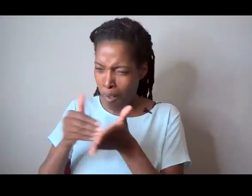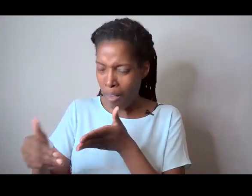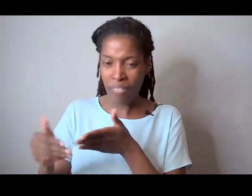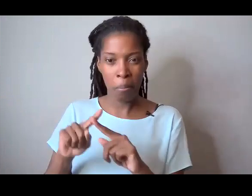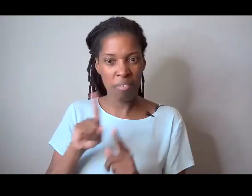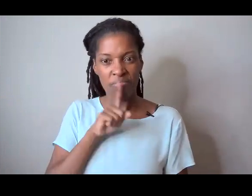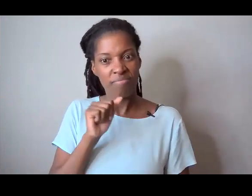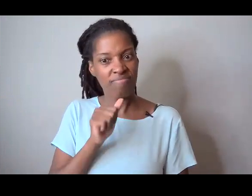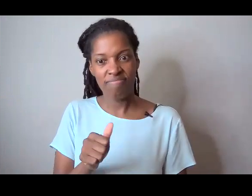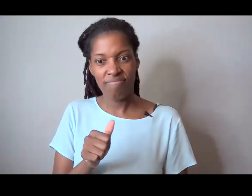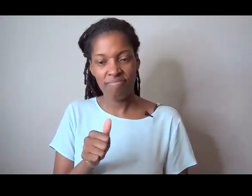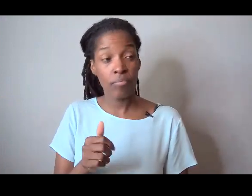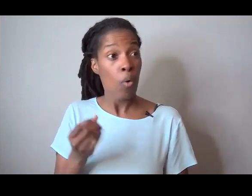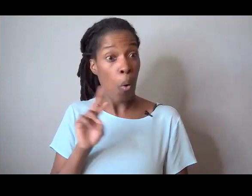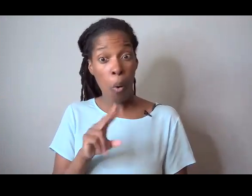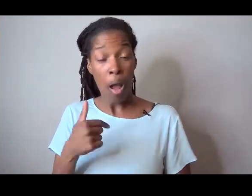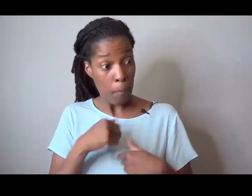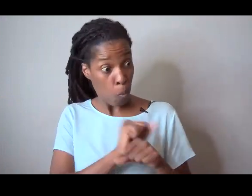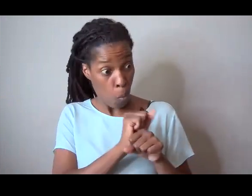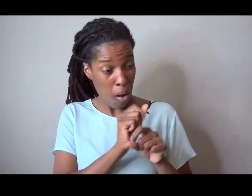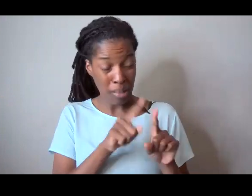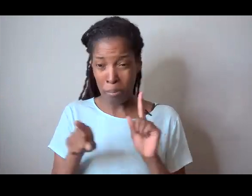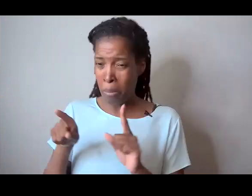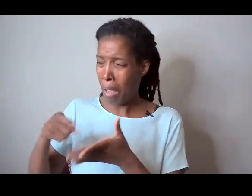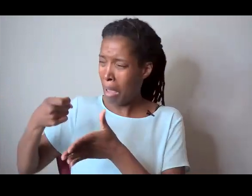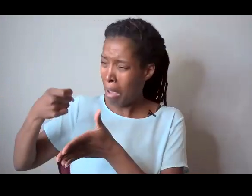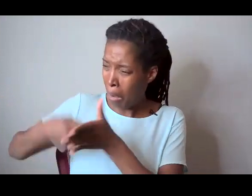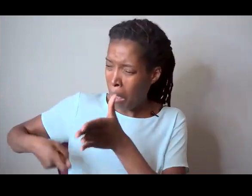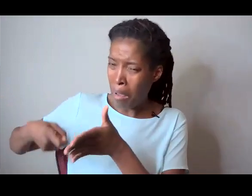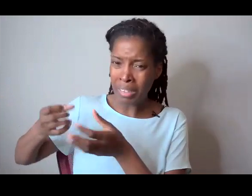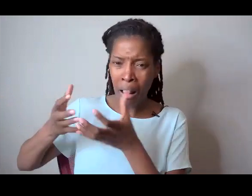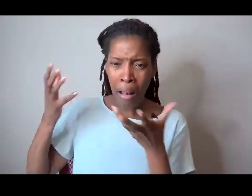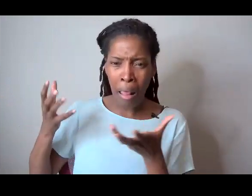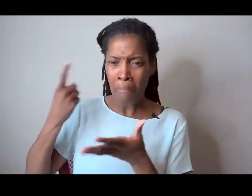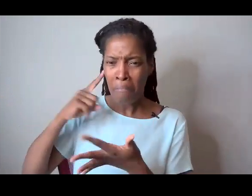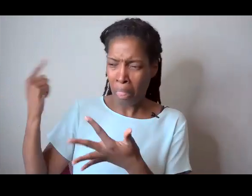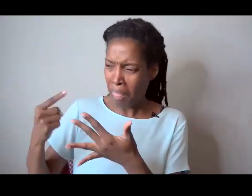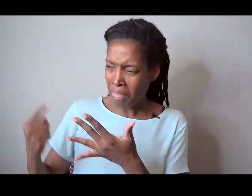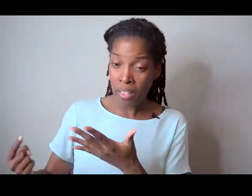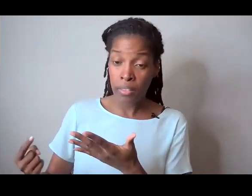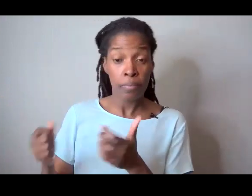I have more expenses than I had expected. And it could be the reverse. It could be you opened and holy smokes